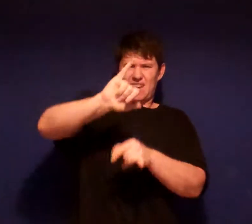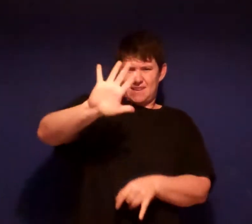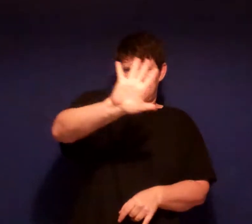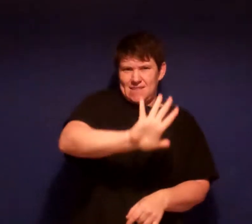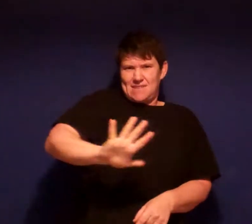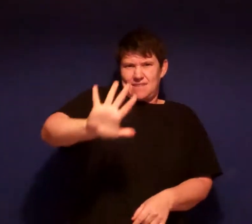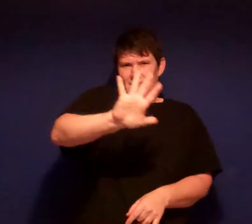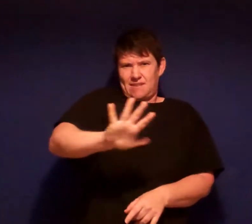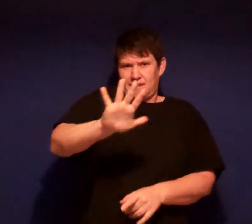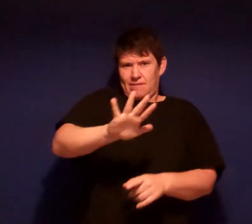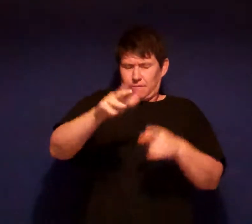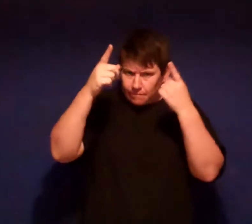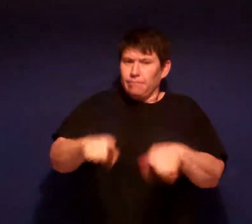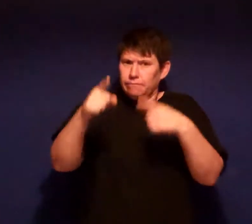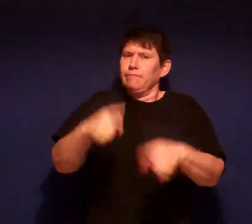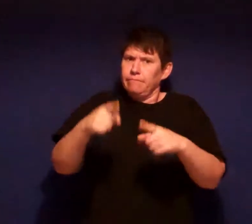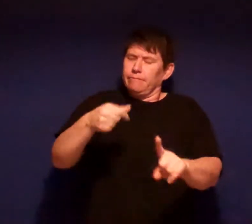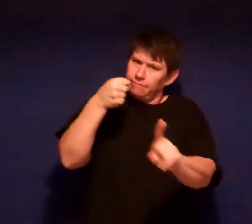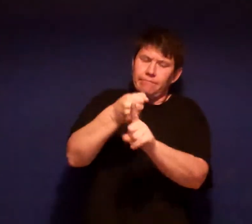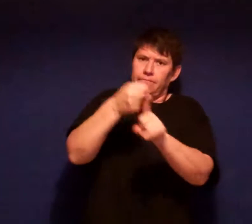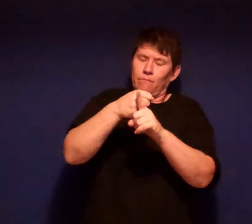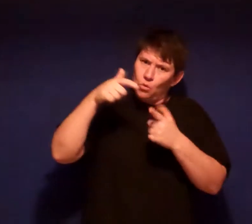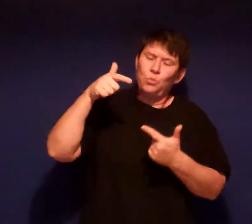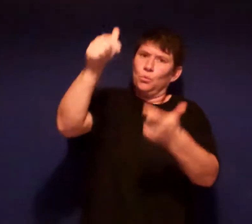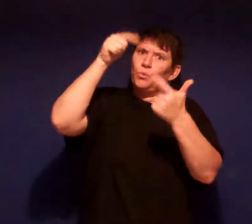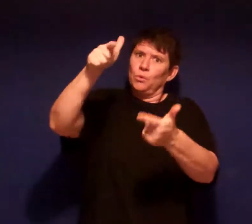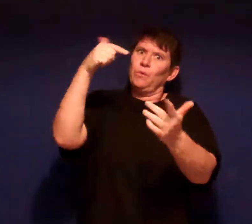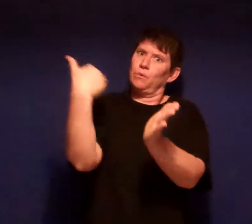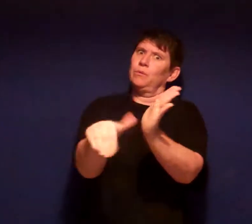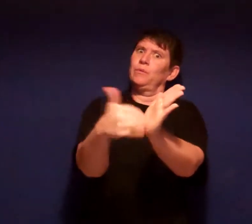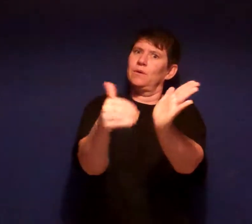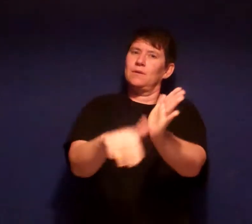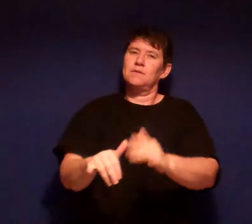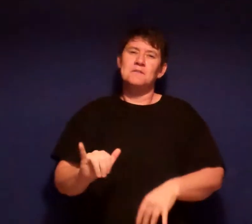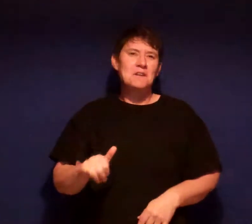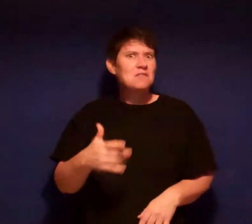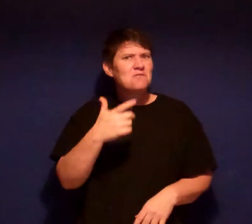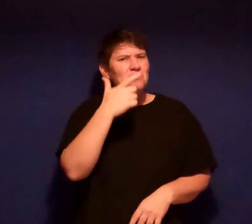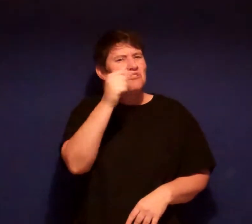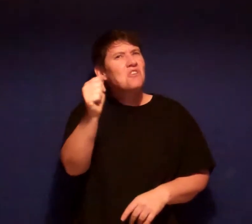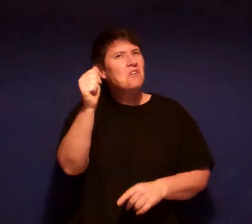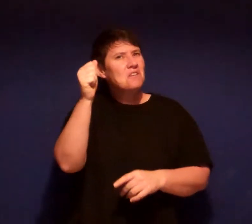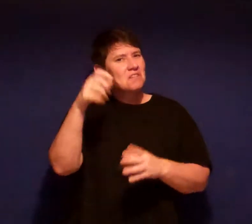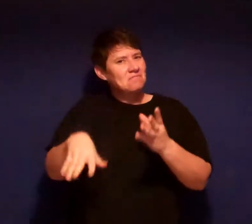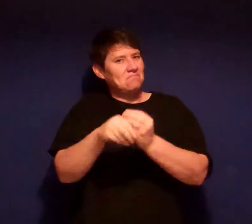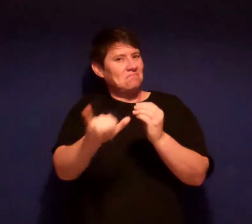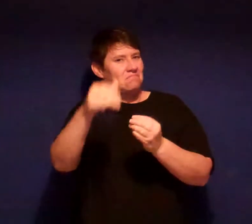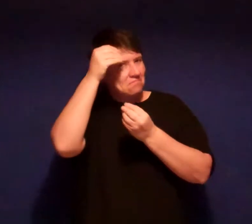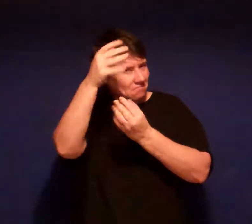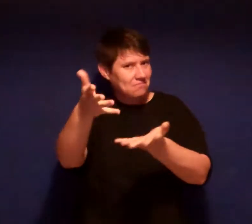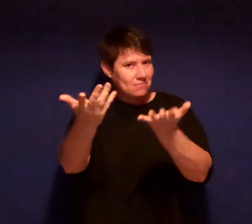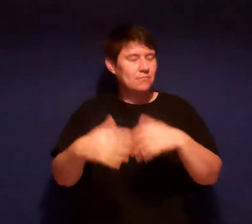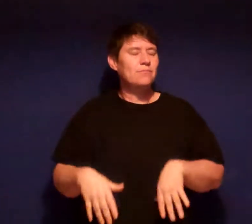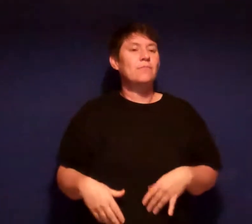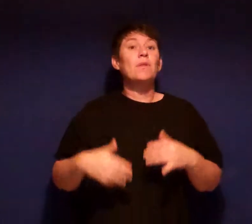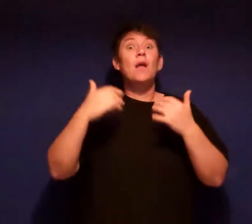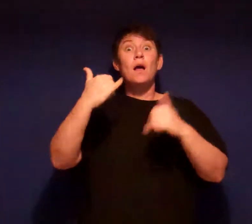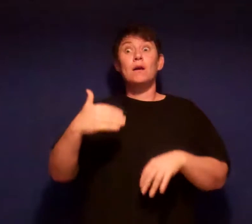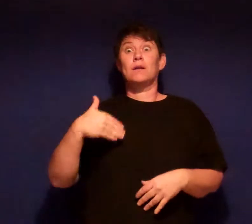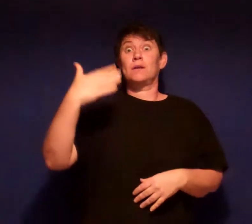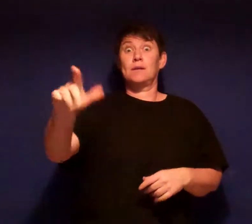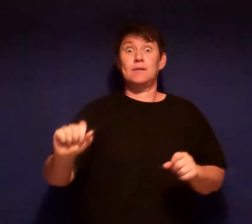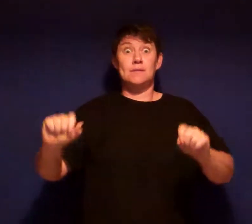meet in the middle of the country and create the perfect conditions for a tornado to form.